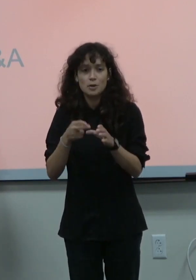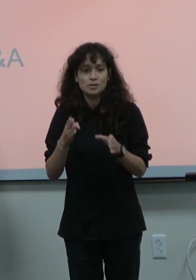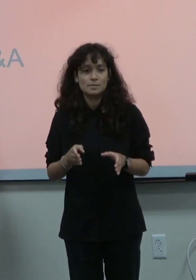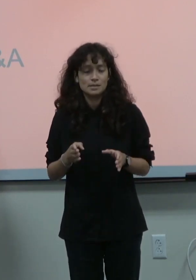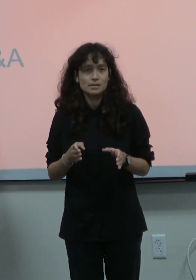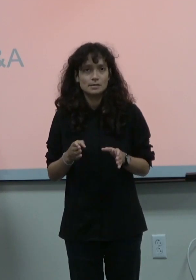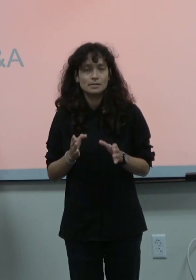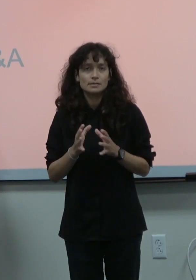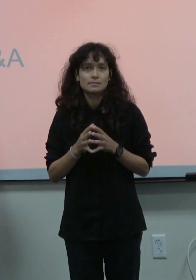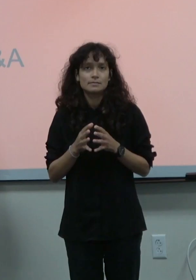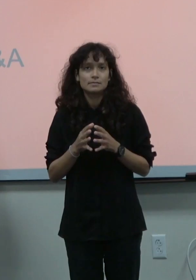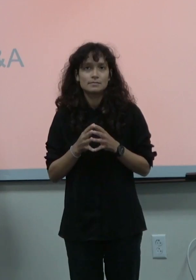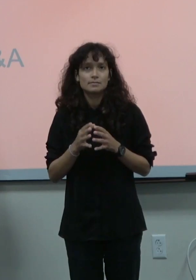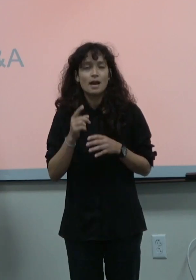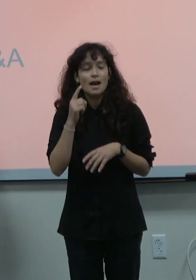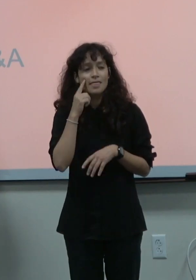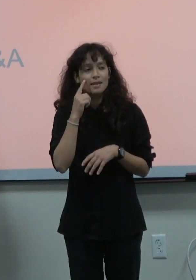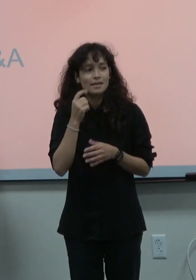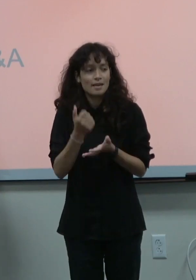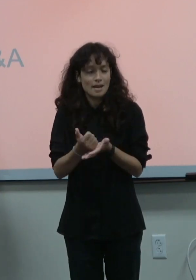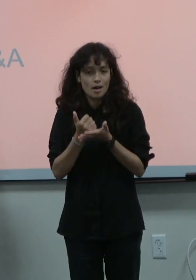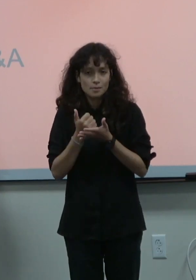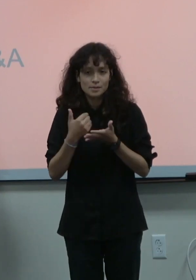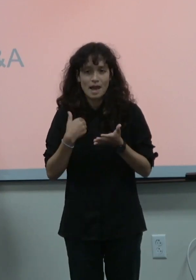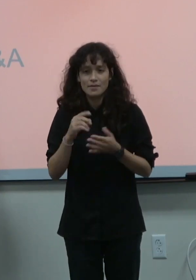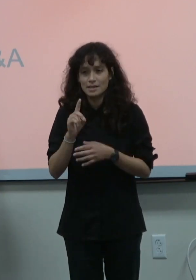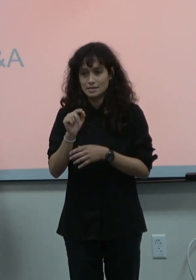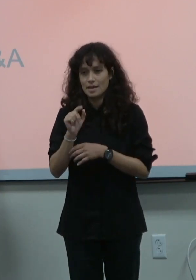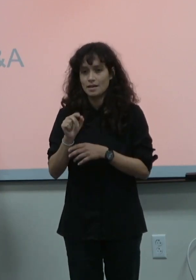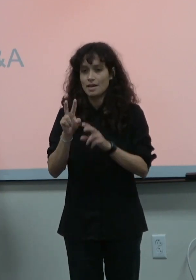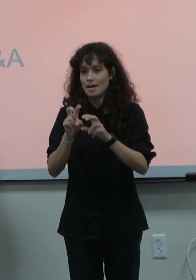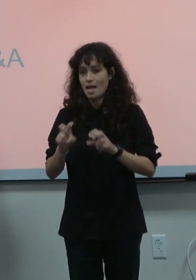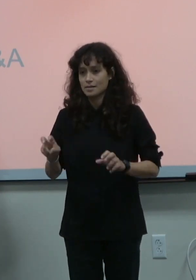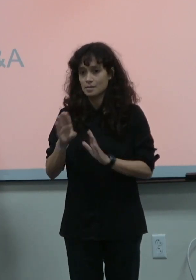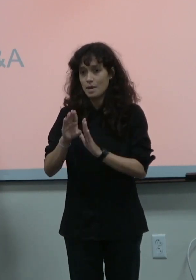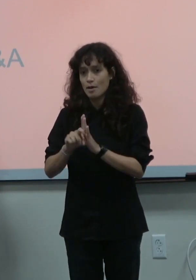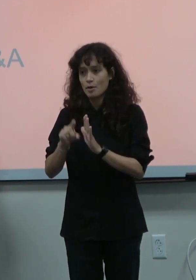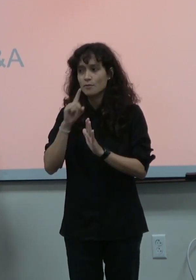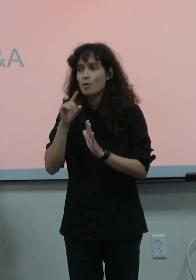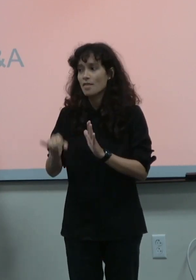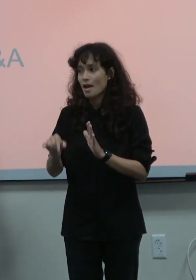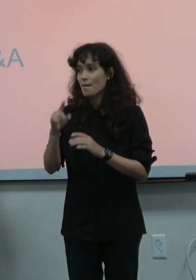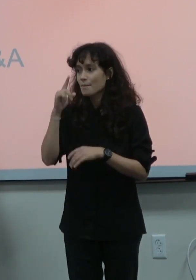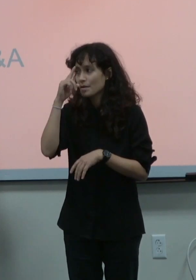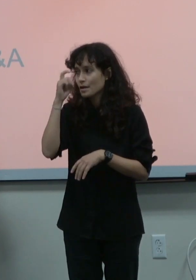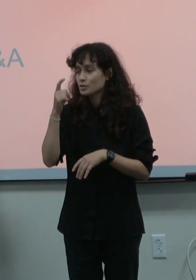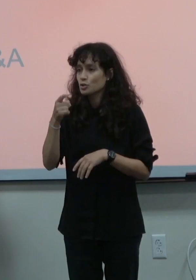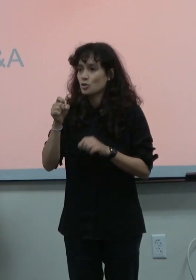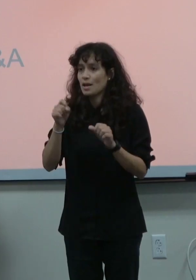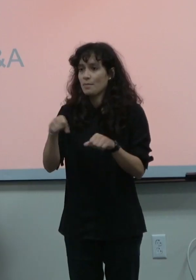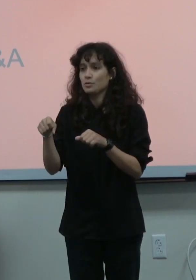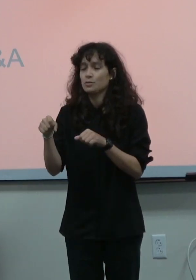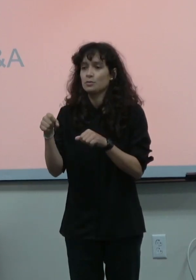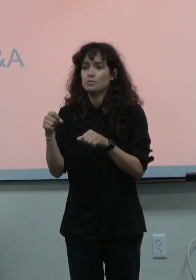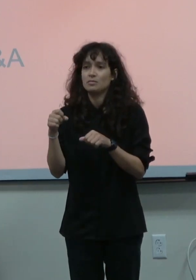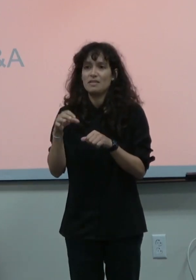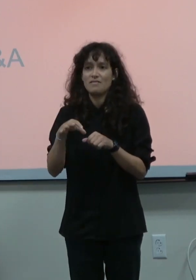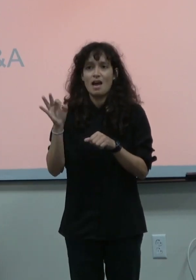I think it helps having data analysis background because you're able to find out ways on